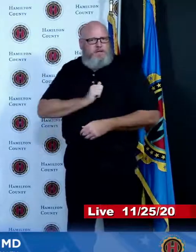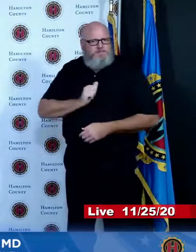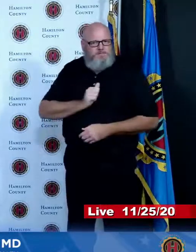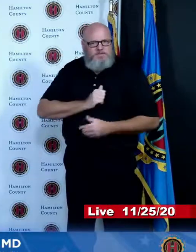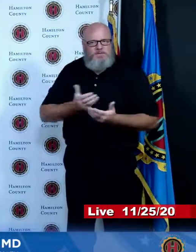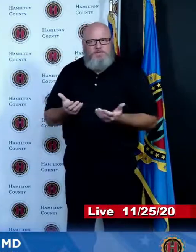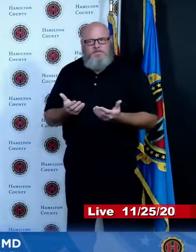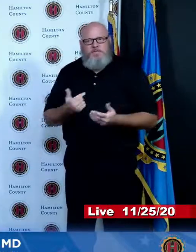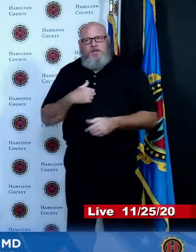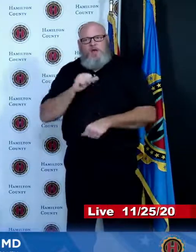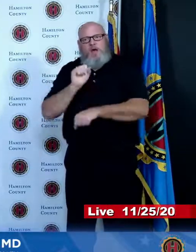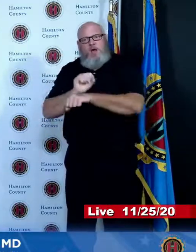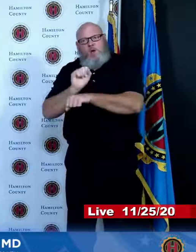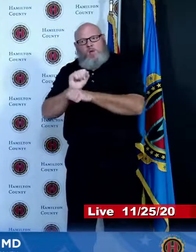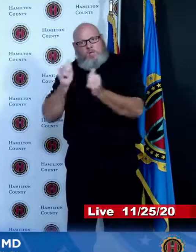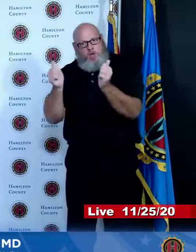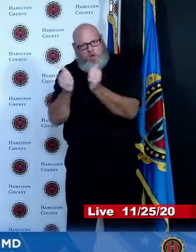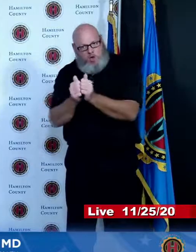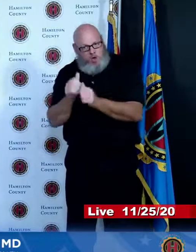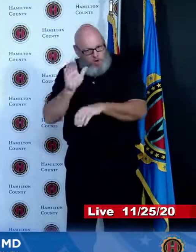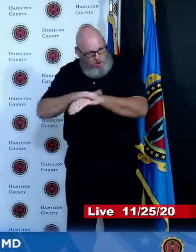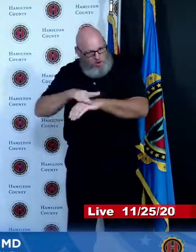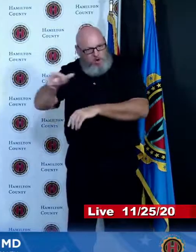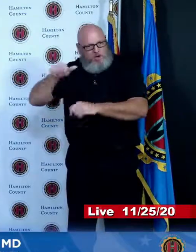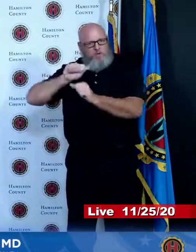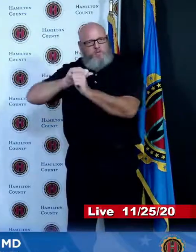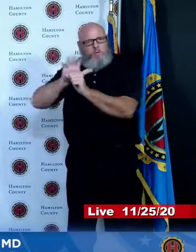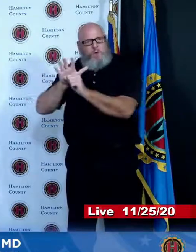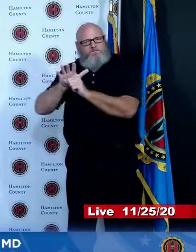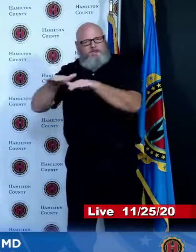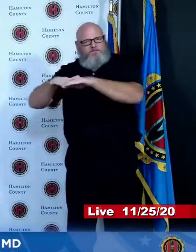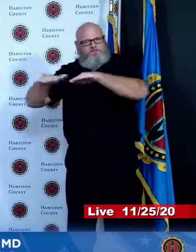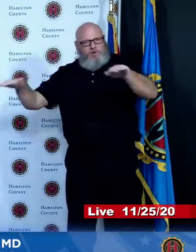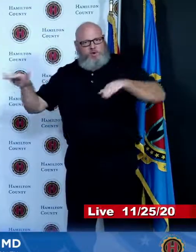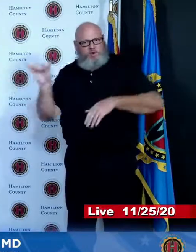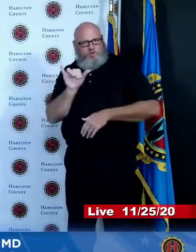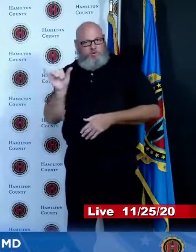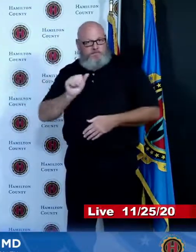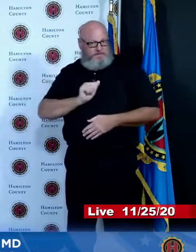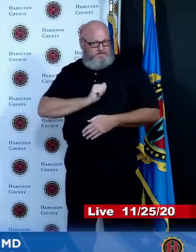and I feel like there's just a little bit of a gap that that how the community is talking